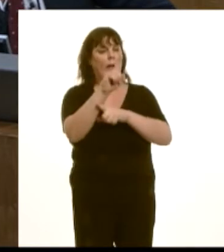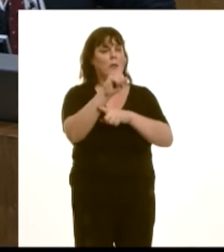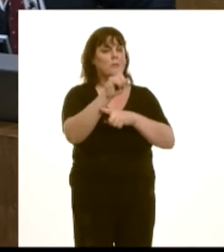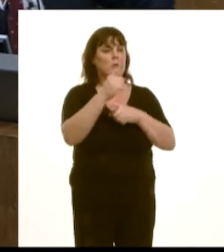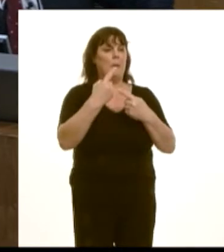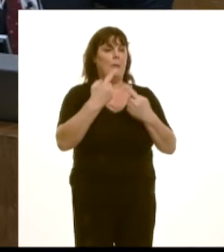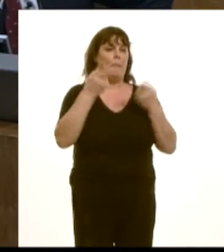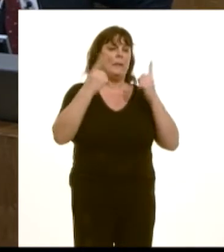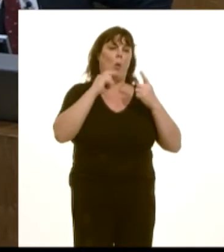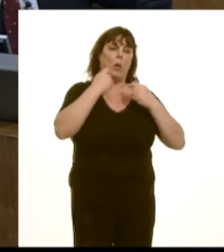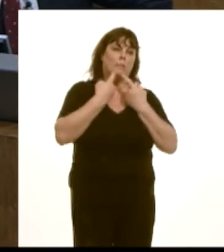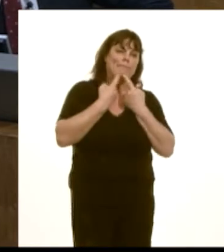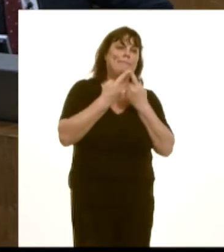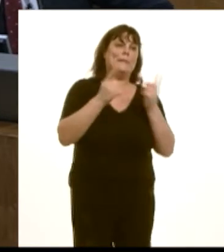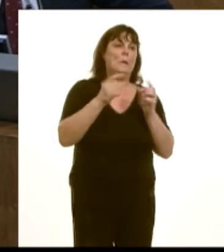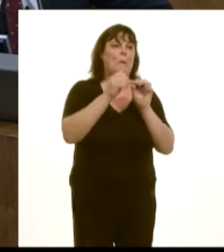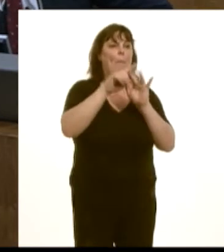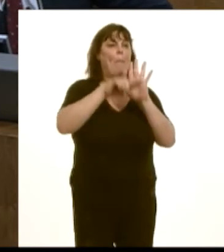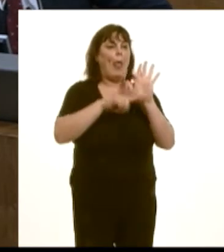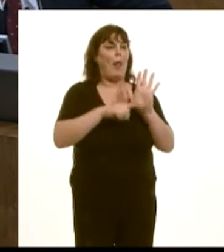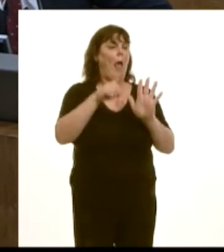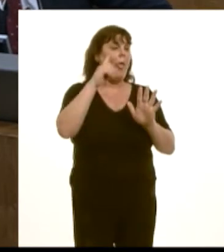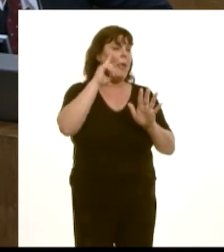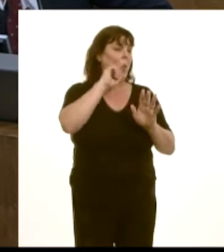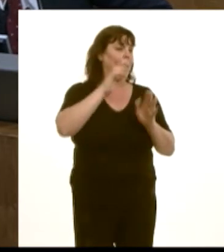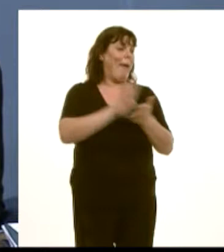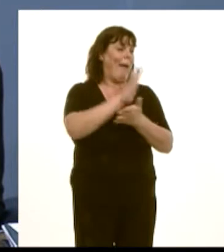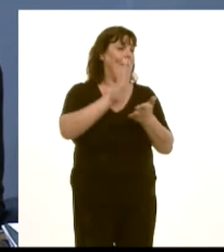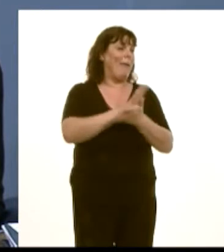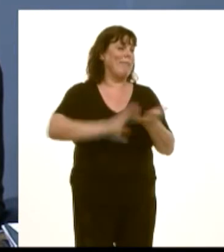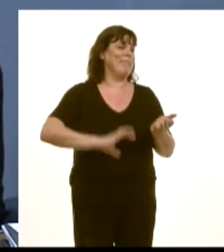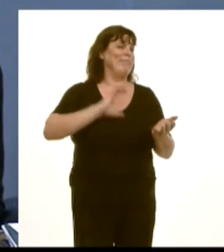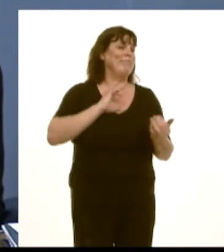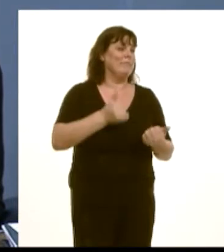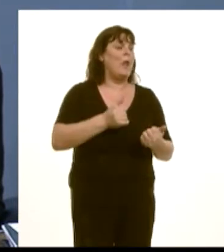So, I will leave it to him to take that forward as part of the debate. I am sure that she